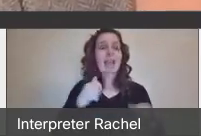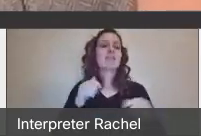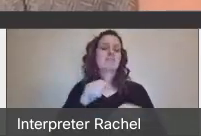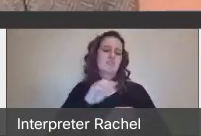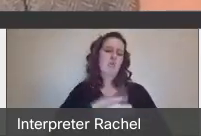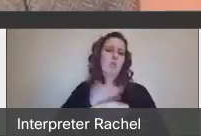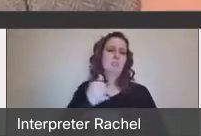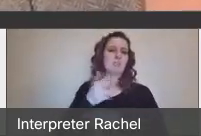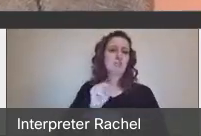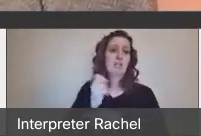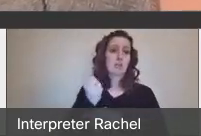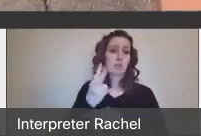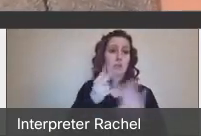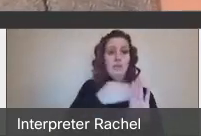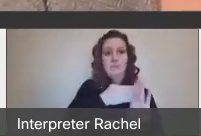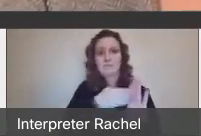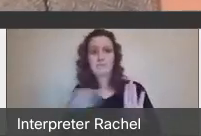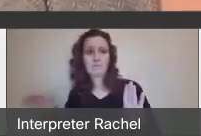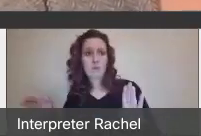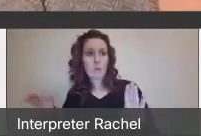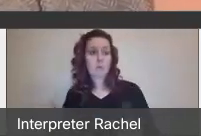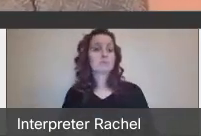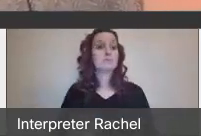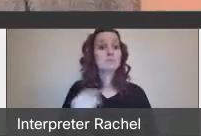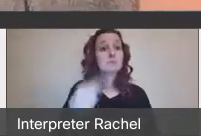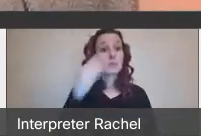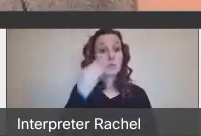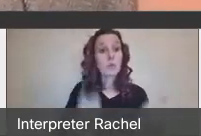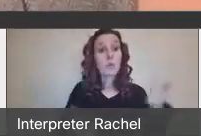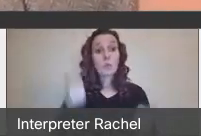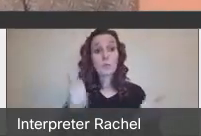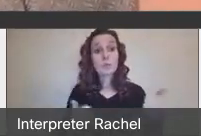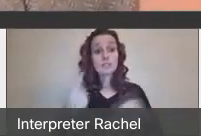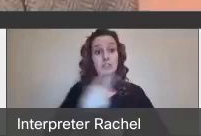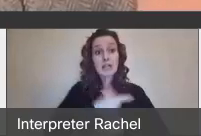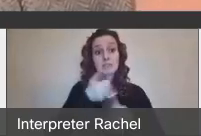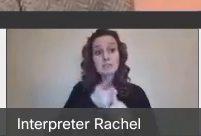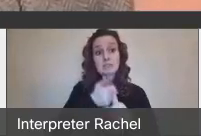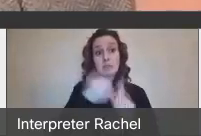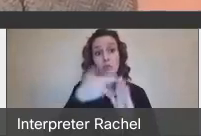opened. If you know the day that you registered you can see how many people are ahead of you.